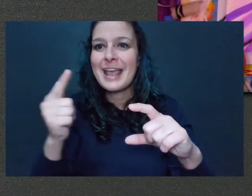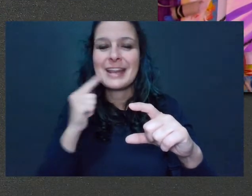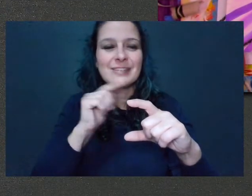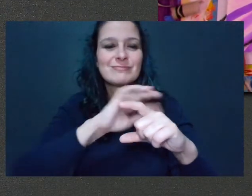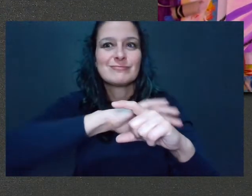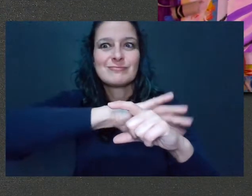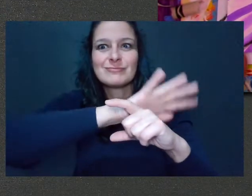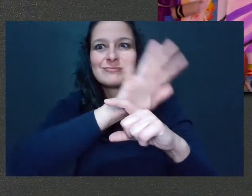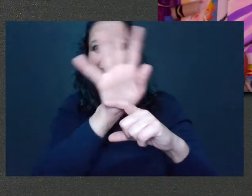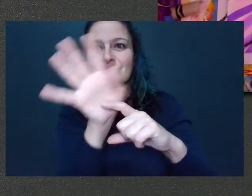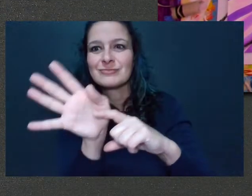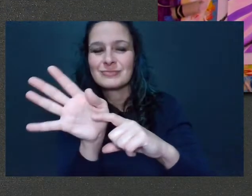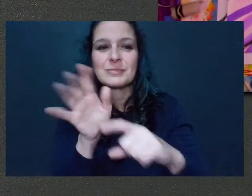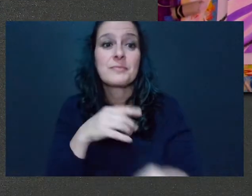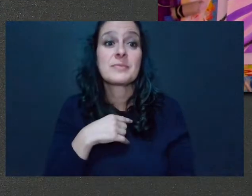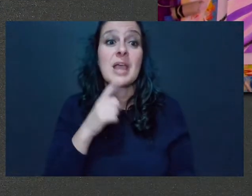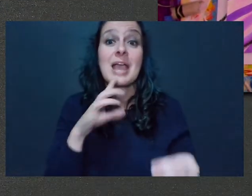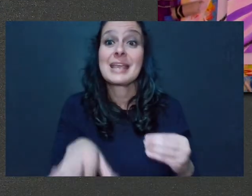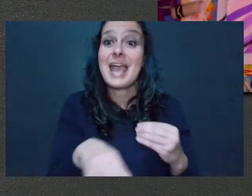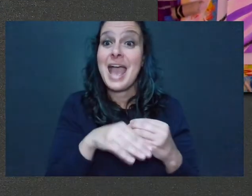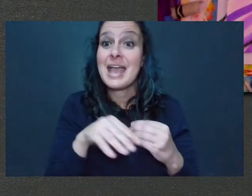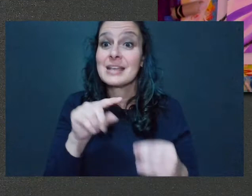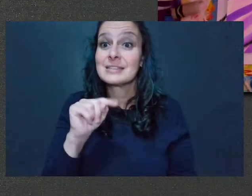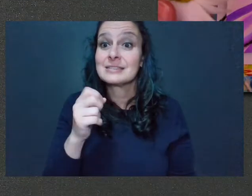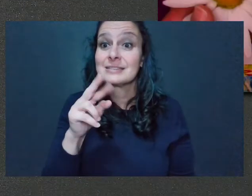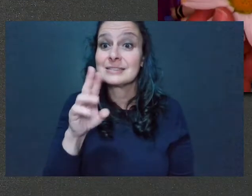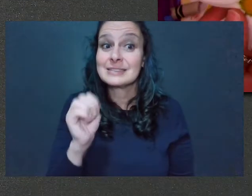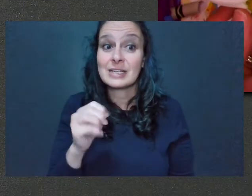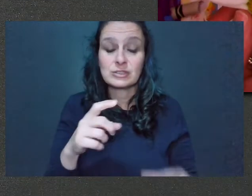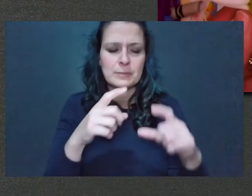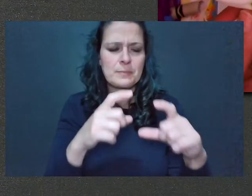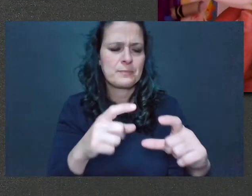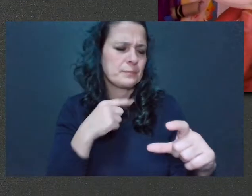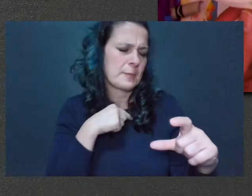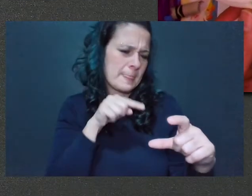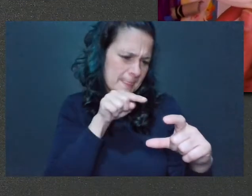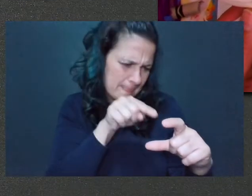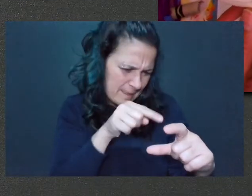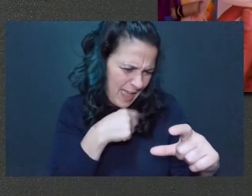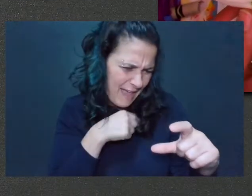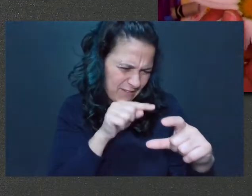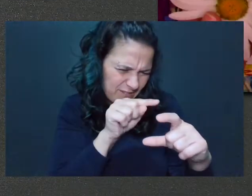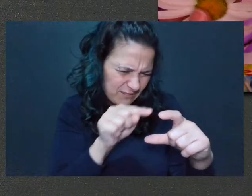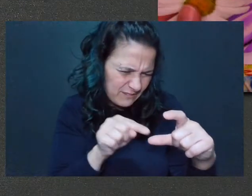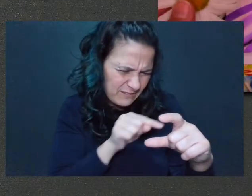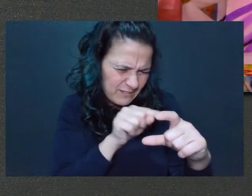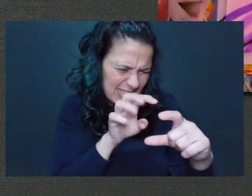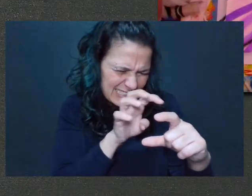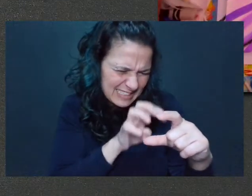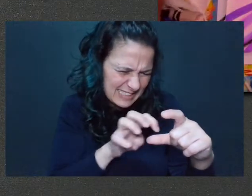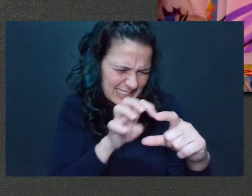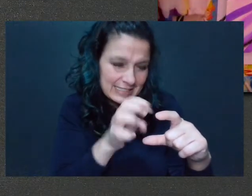On here, I did little, tiny circles like this one for my texture.